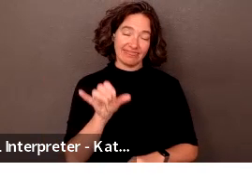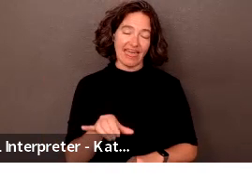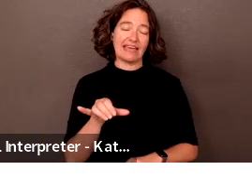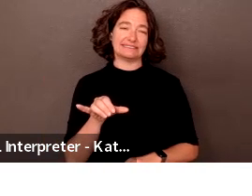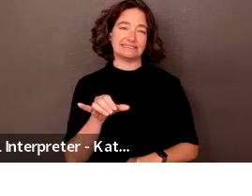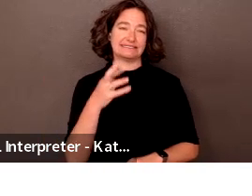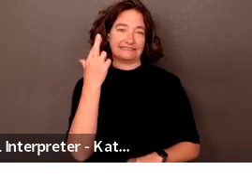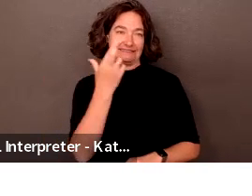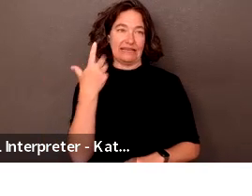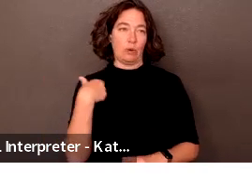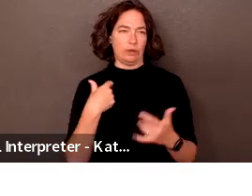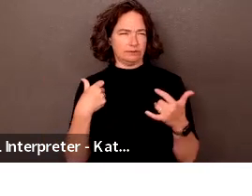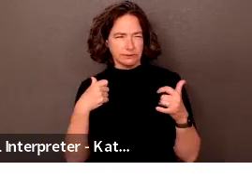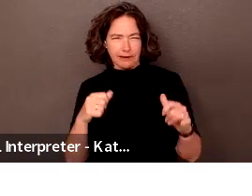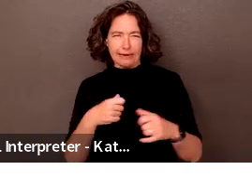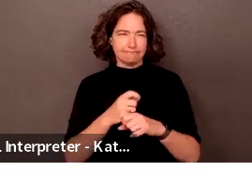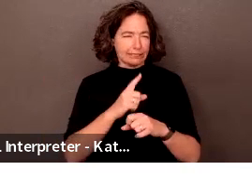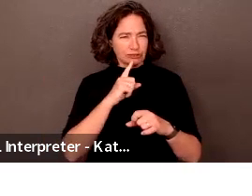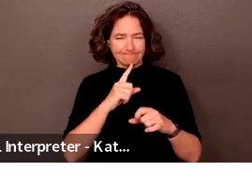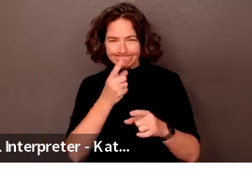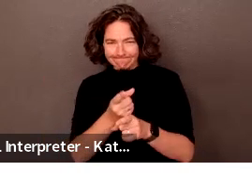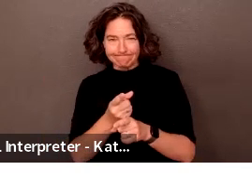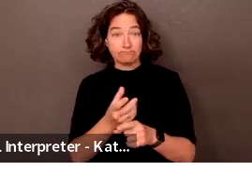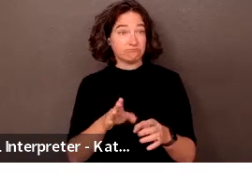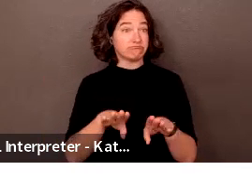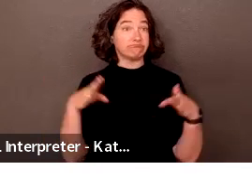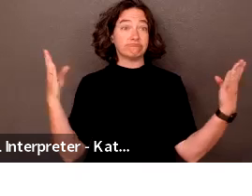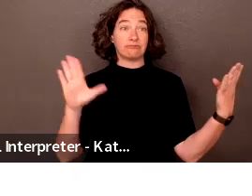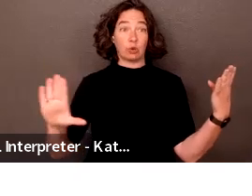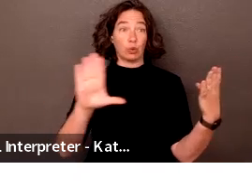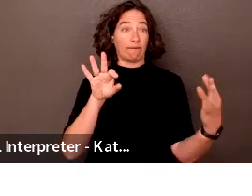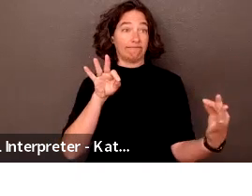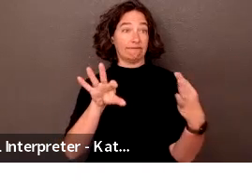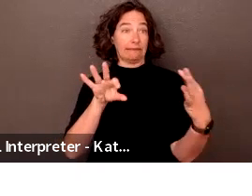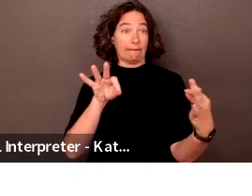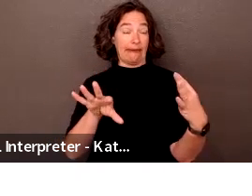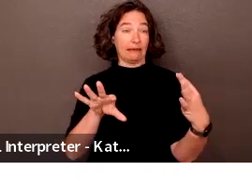the -- it was just how scratchy it was for us. Some of you in the room, we